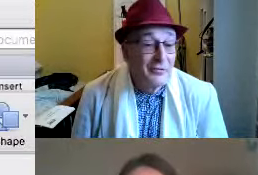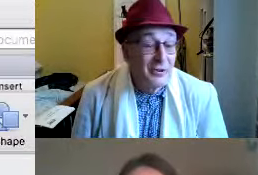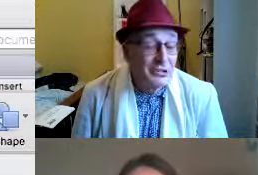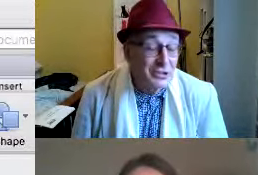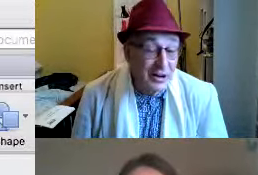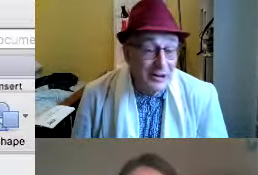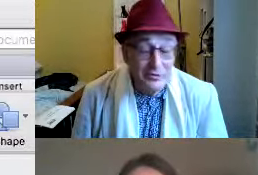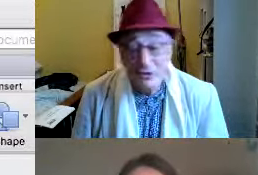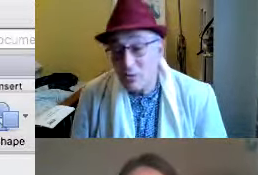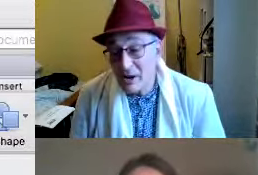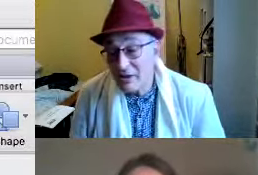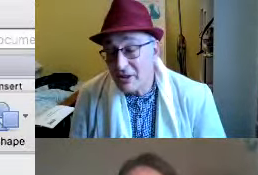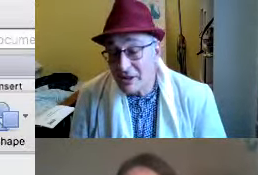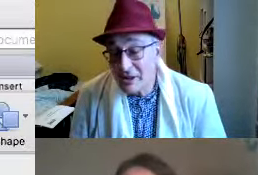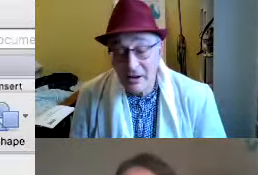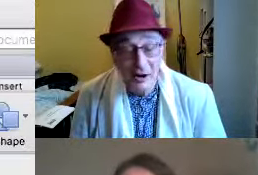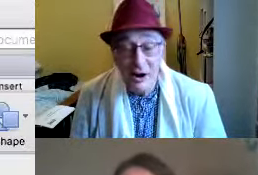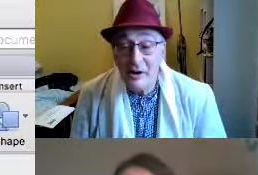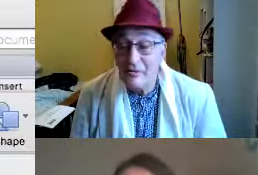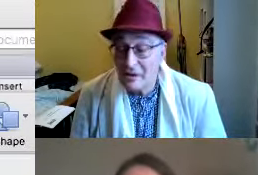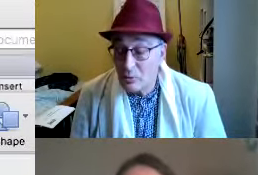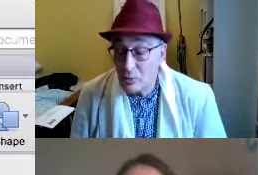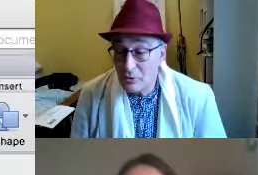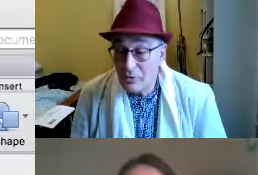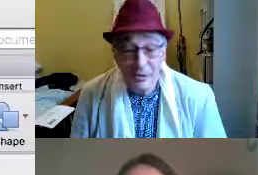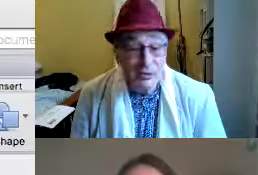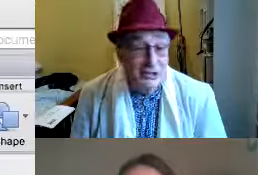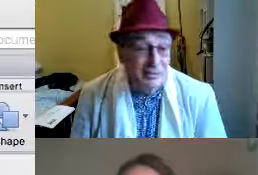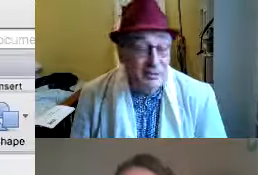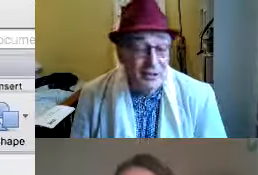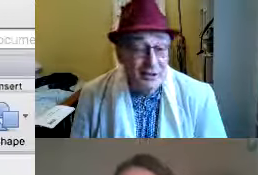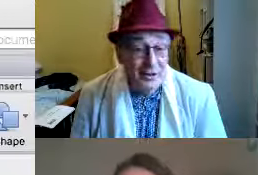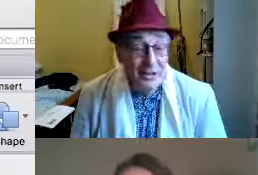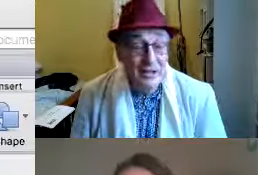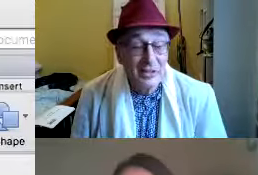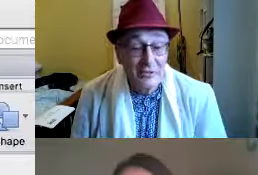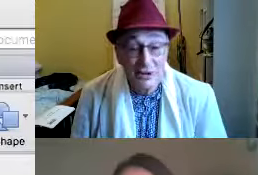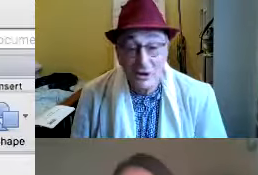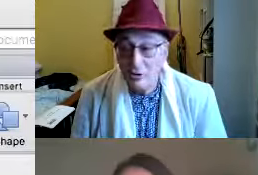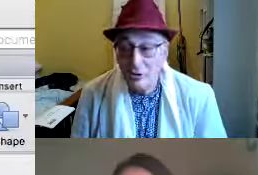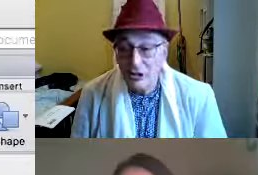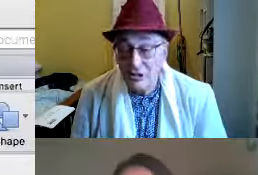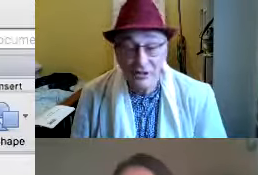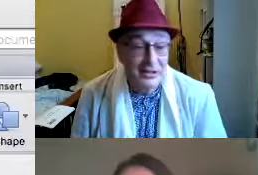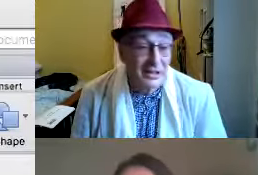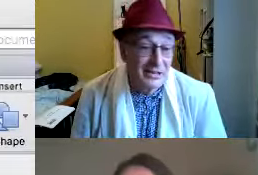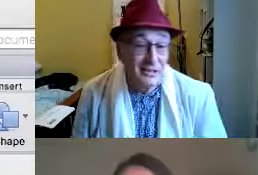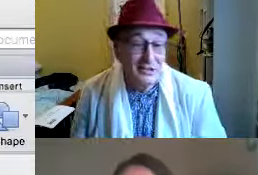first sight who just won the art fund award for museum of the year they're in colchester in essex